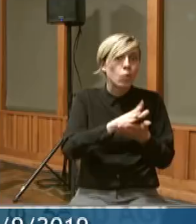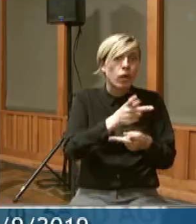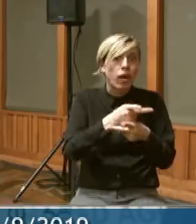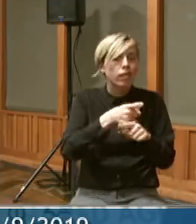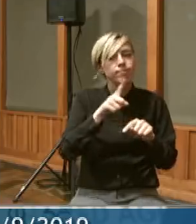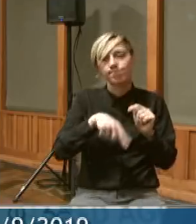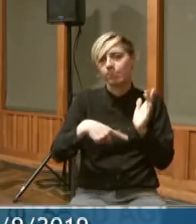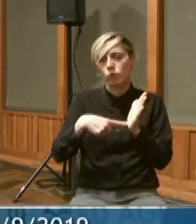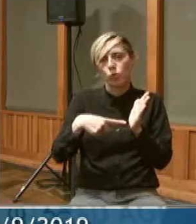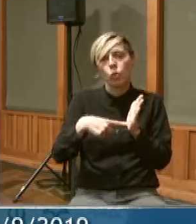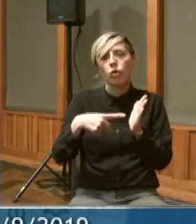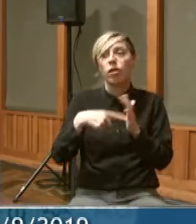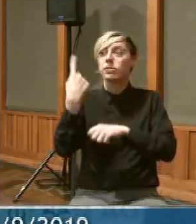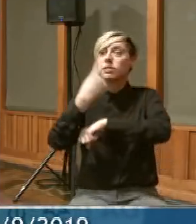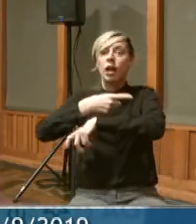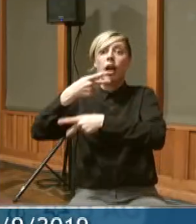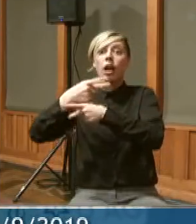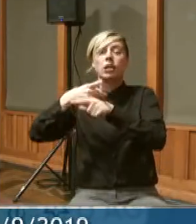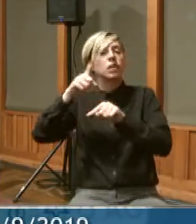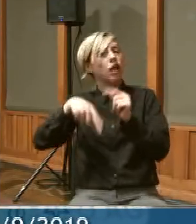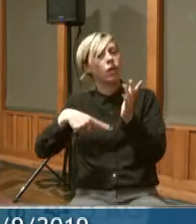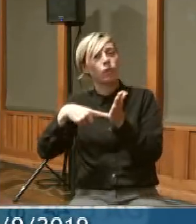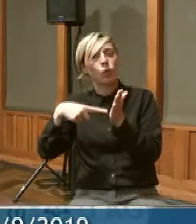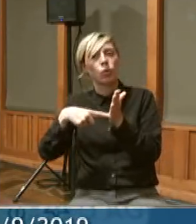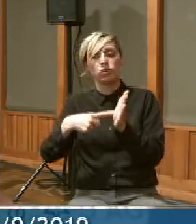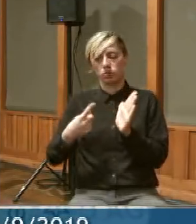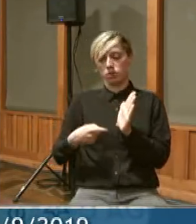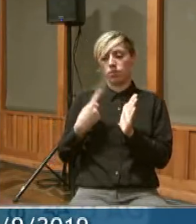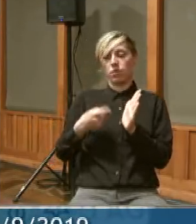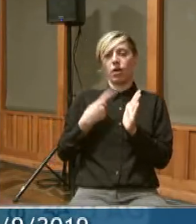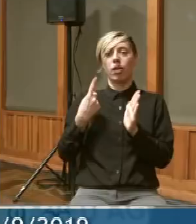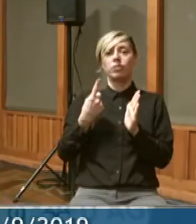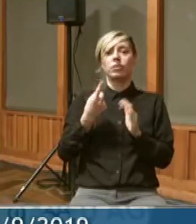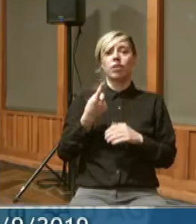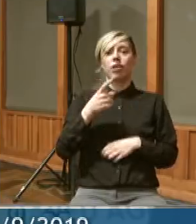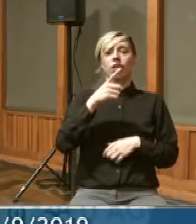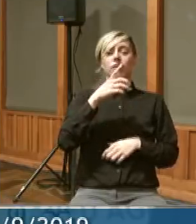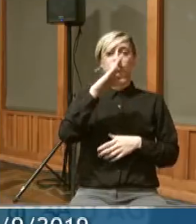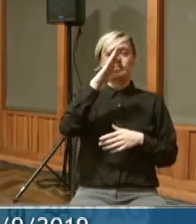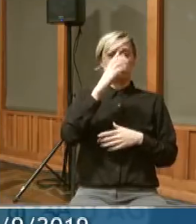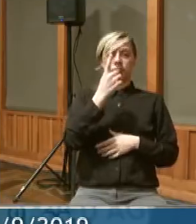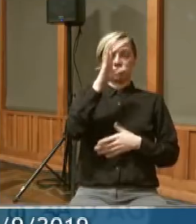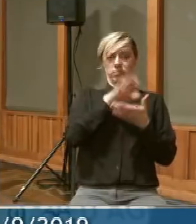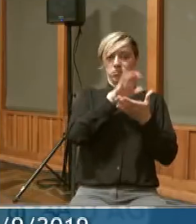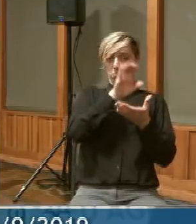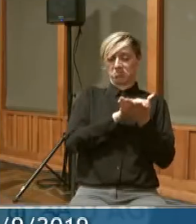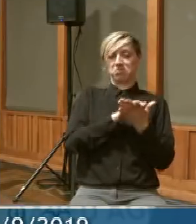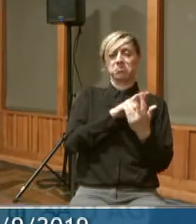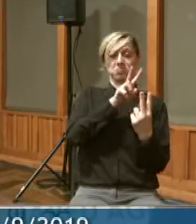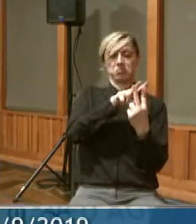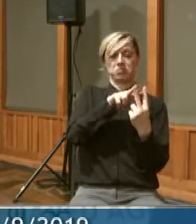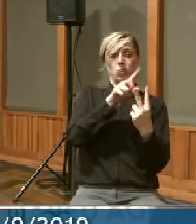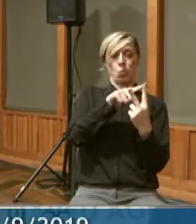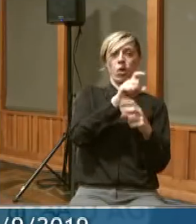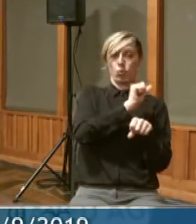THEMSELVES AND HAVE A SPOUSE DOING THE SAME. THEY CAN'T AFFORD DAYCARE. THEY CAN'T AFFORD AFTER SCHOOL CARE. SOMETIMES ONE SPOUSE IS WORKING